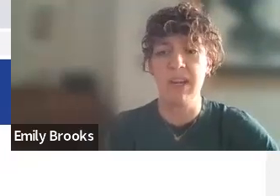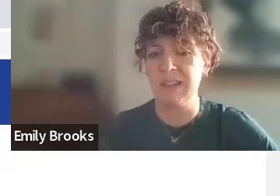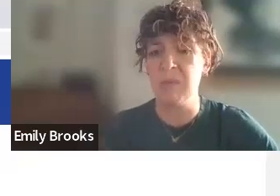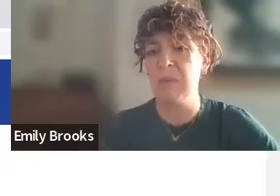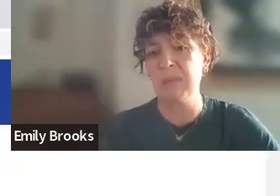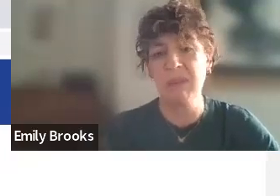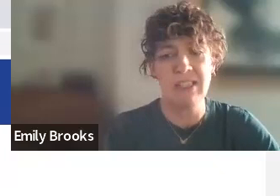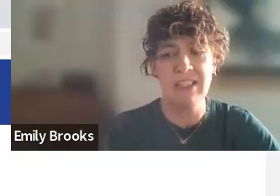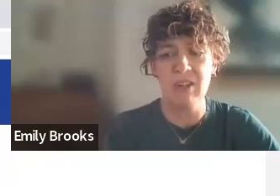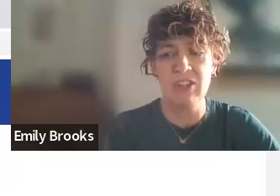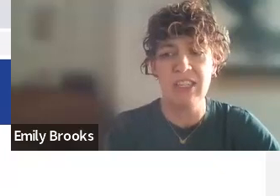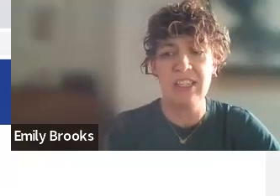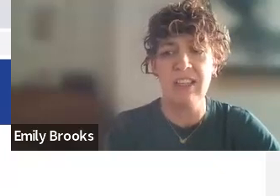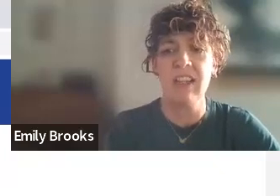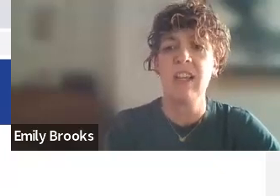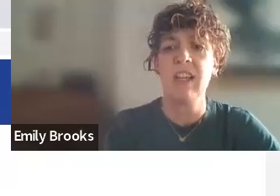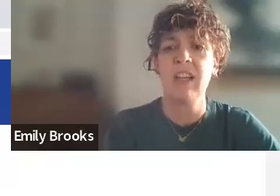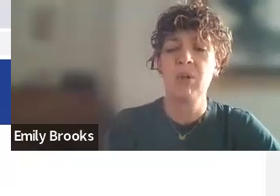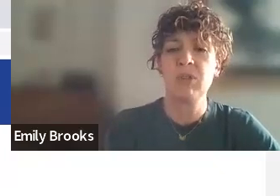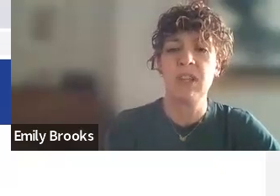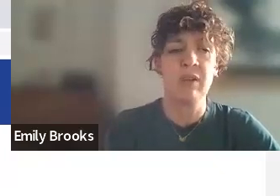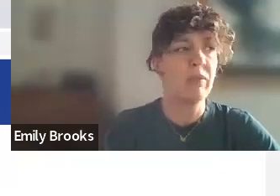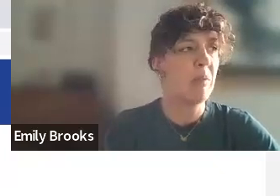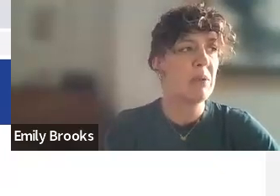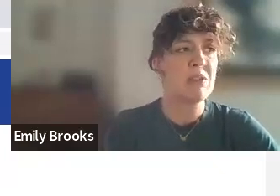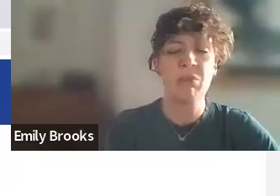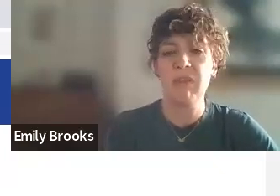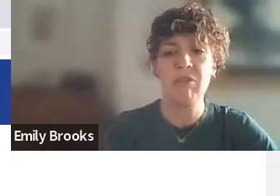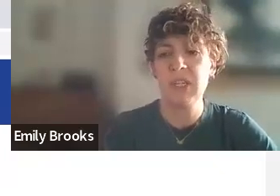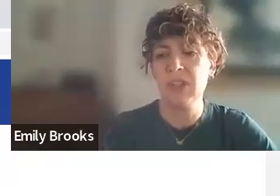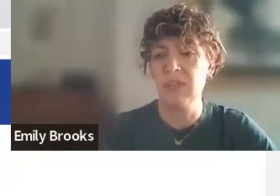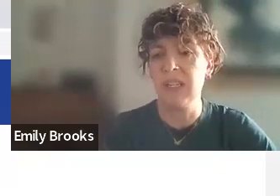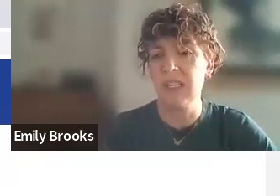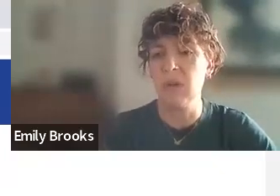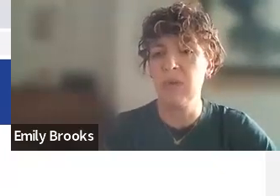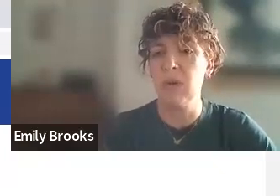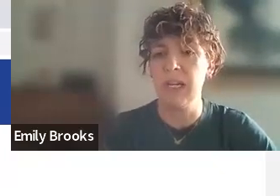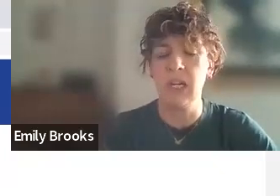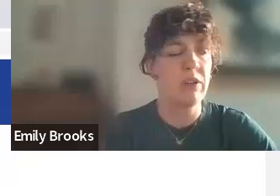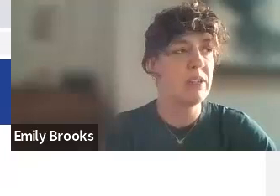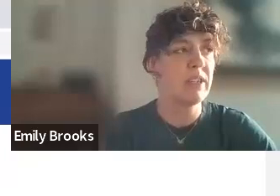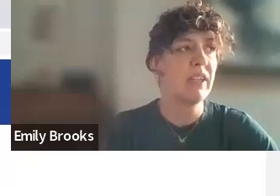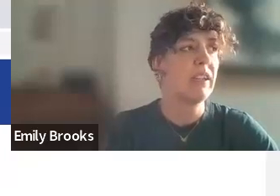There might be some missed aetiologies, but also there might be some more information you think is worthwhile including.